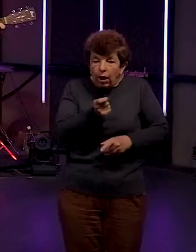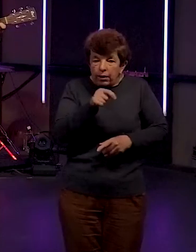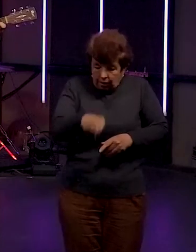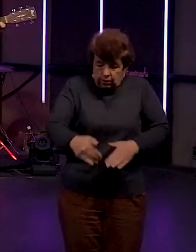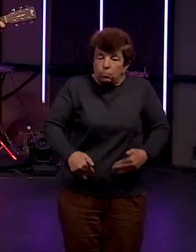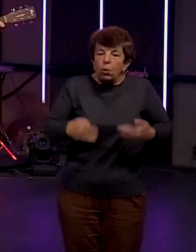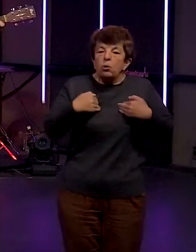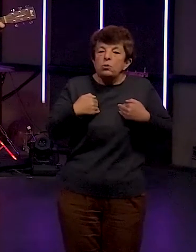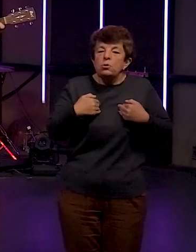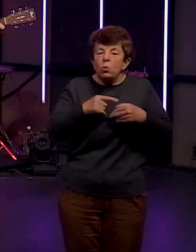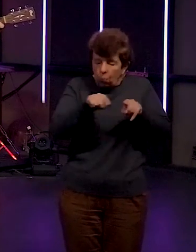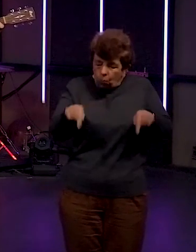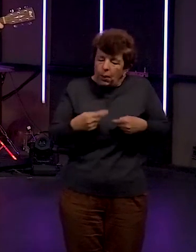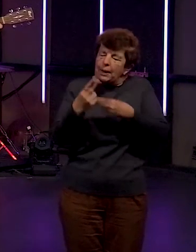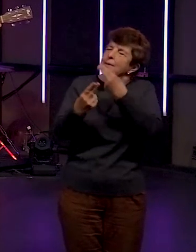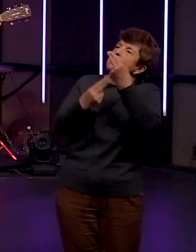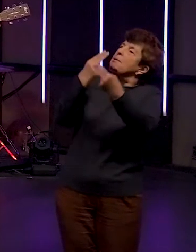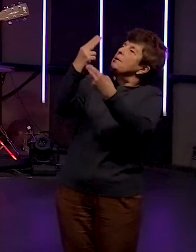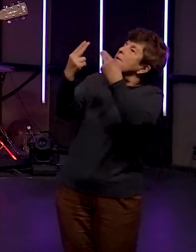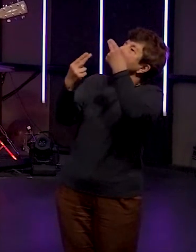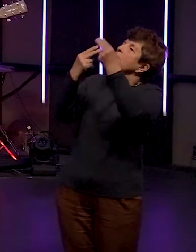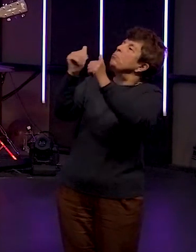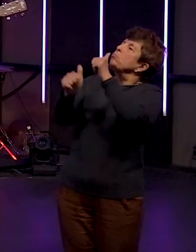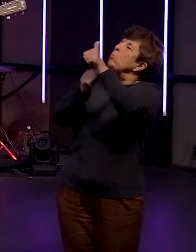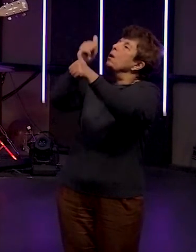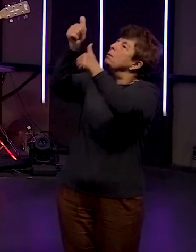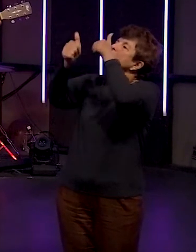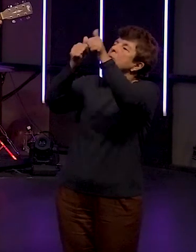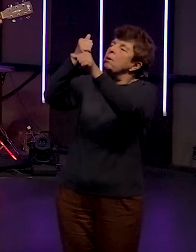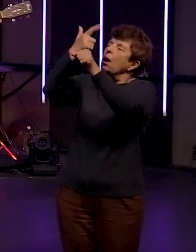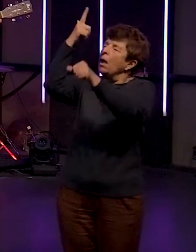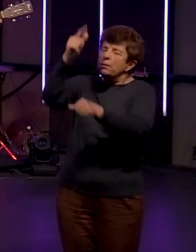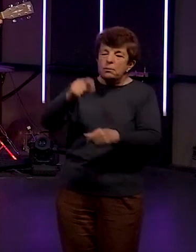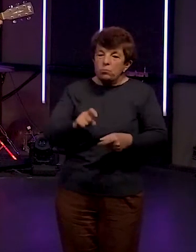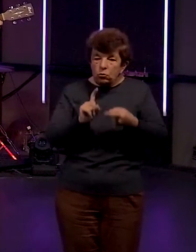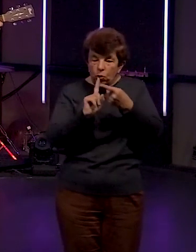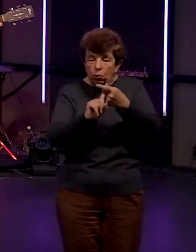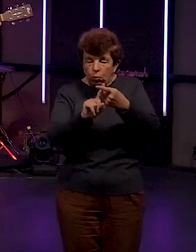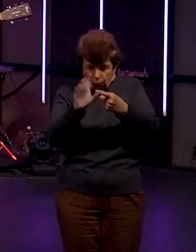as we sing praise to God that you would just keep that on your mind and in